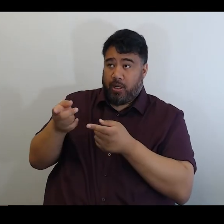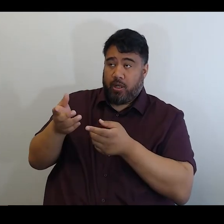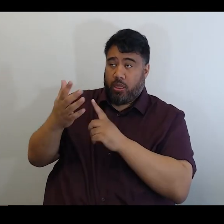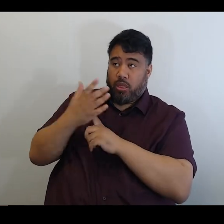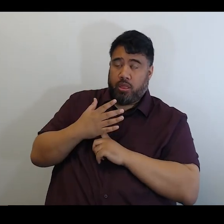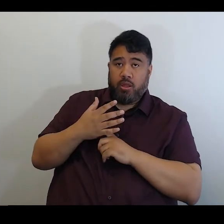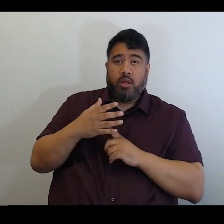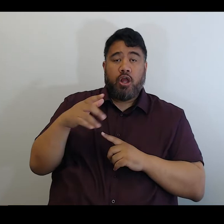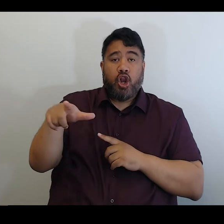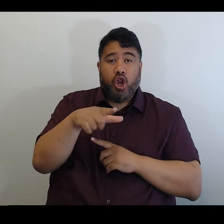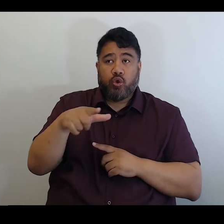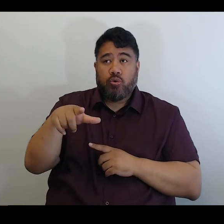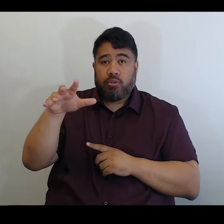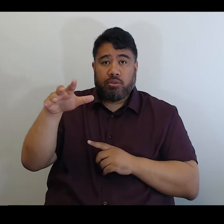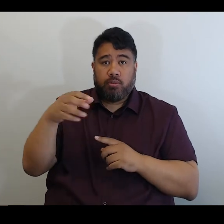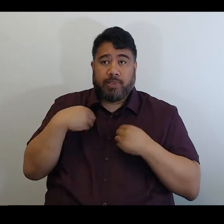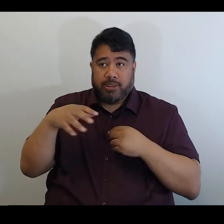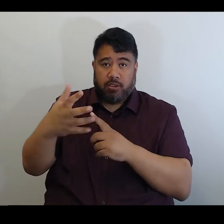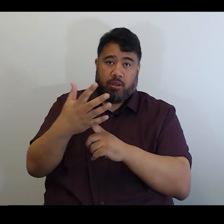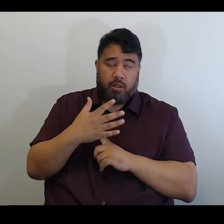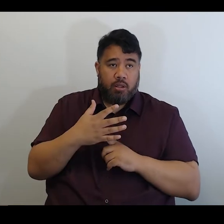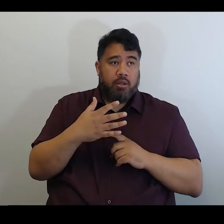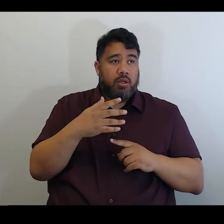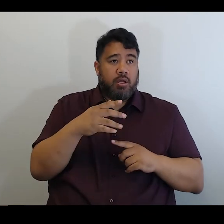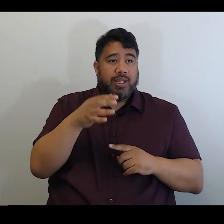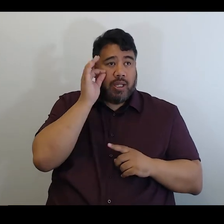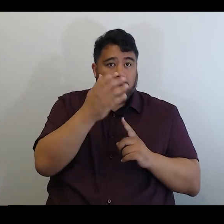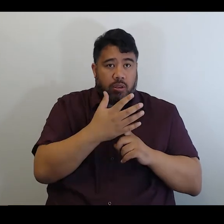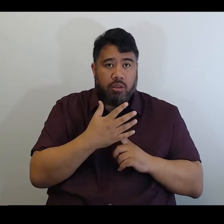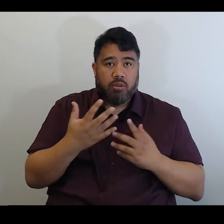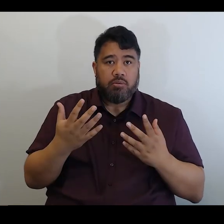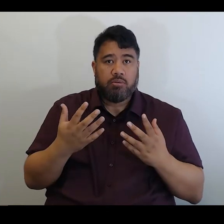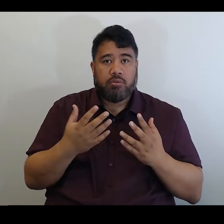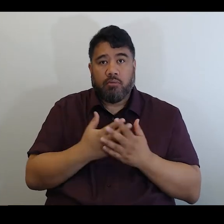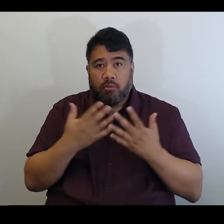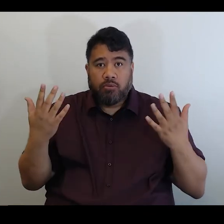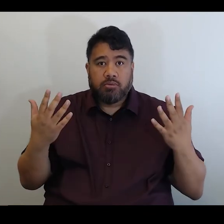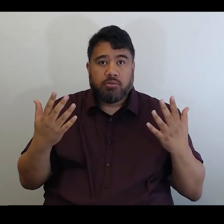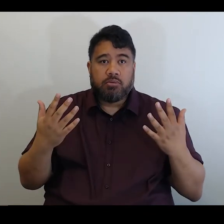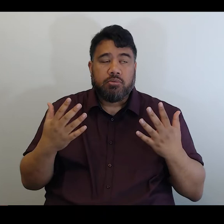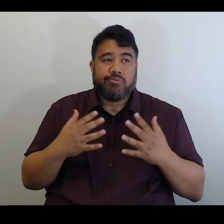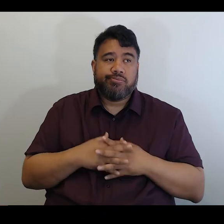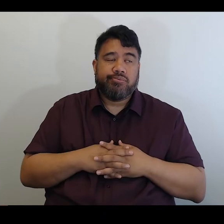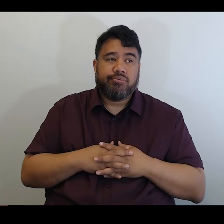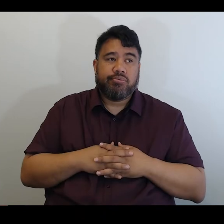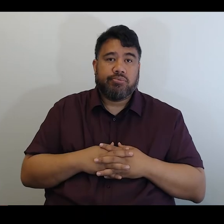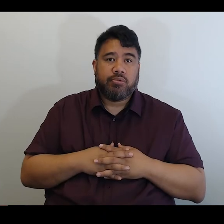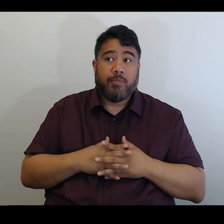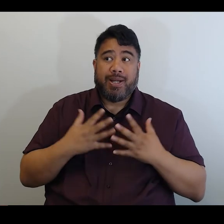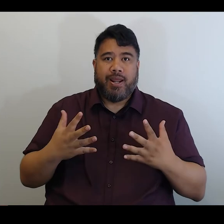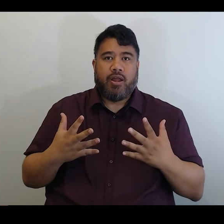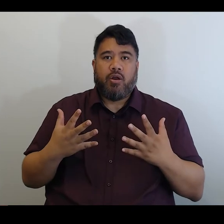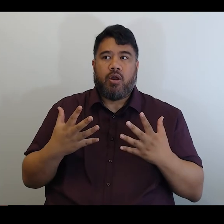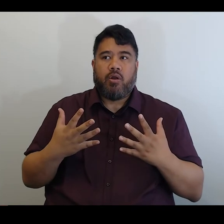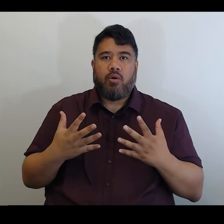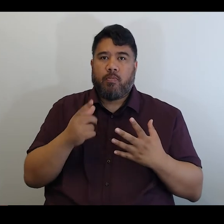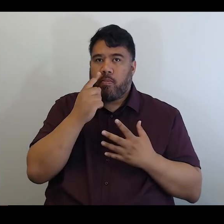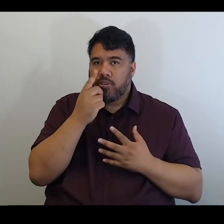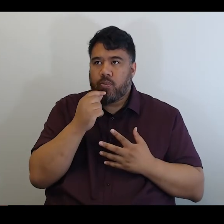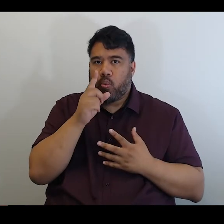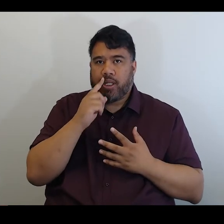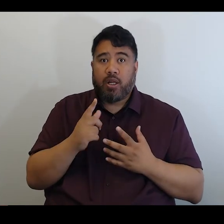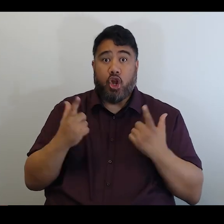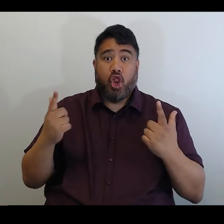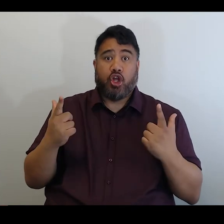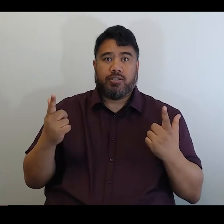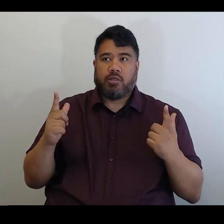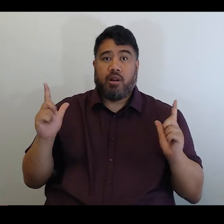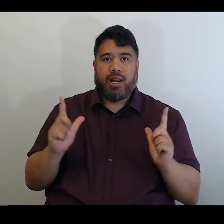local government, and you know we've got an opportunity to really start to turn that around and it's important that we do that.